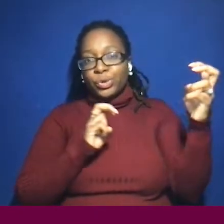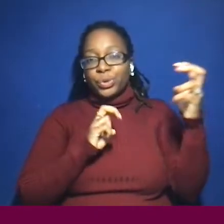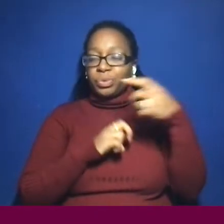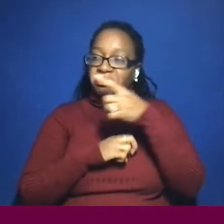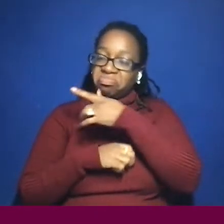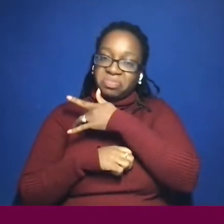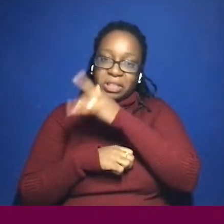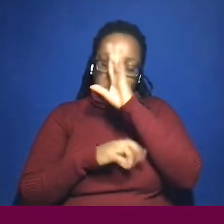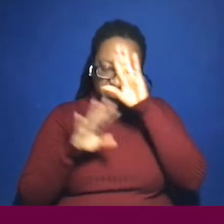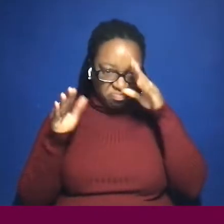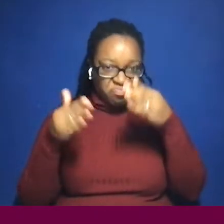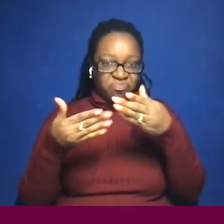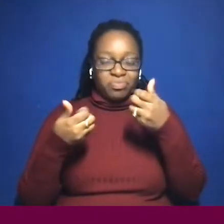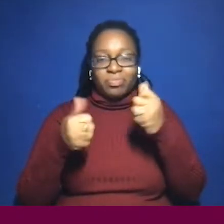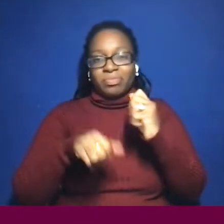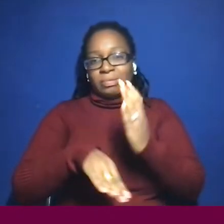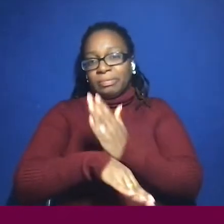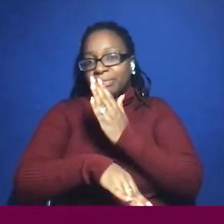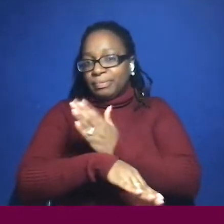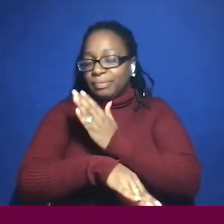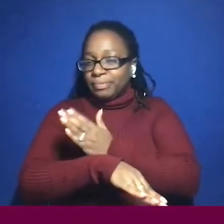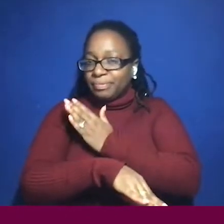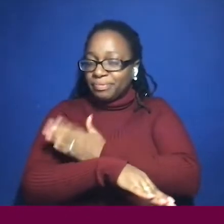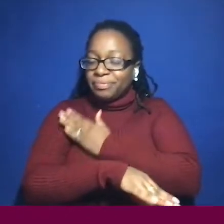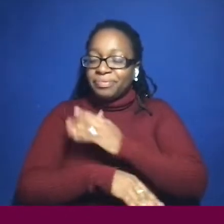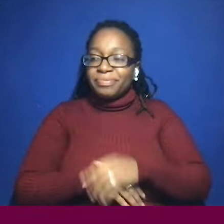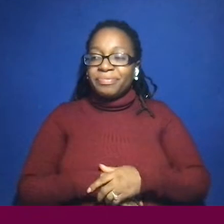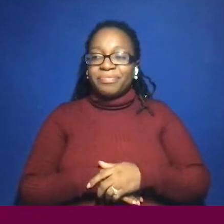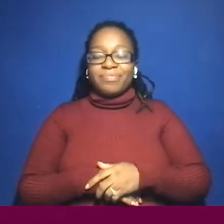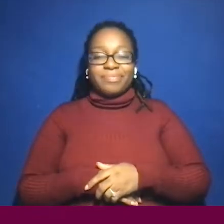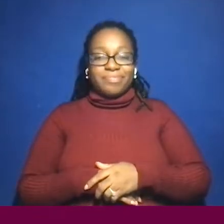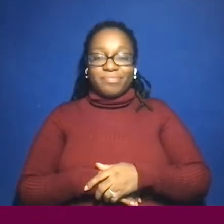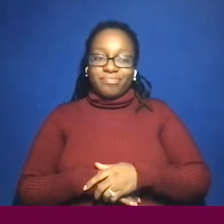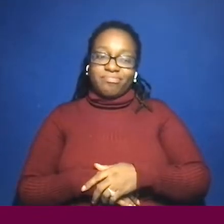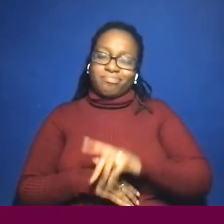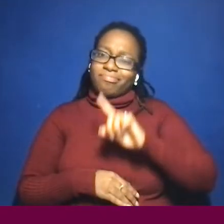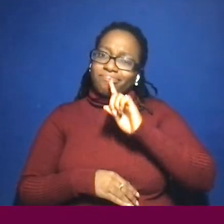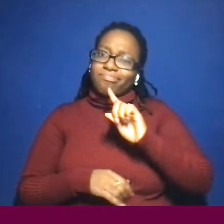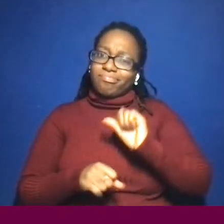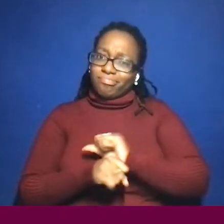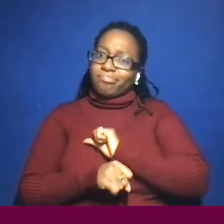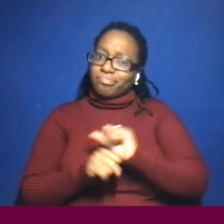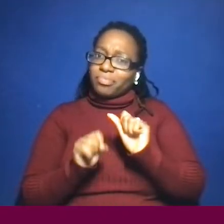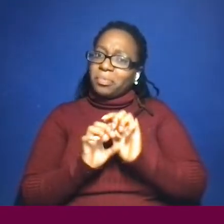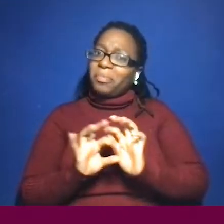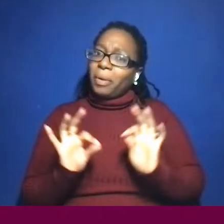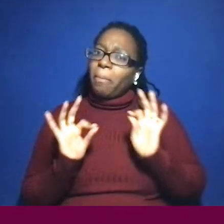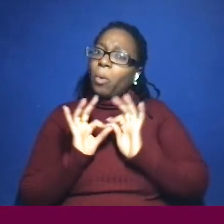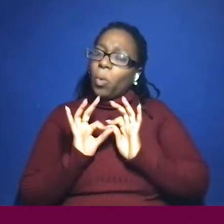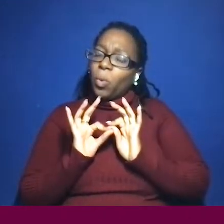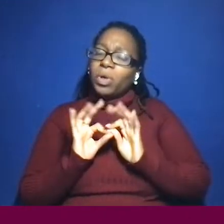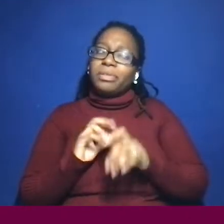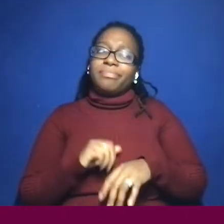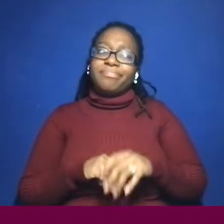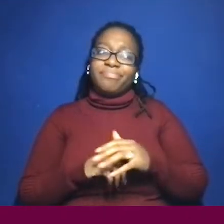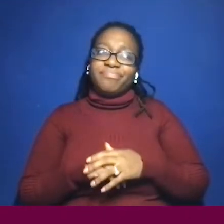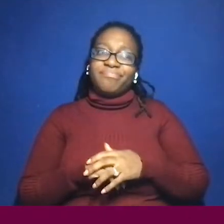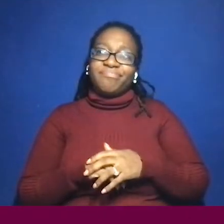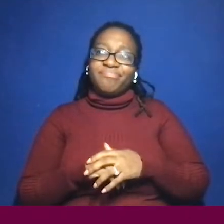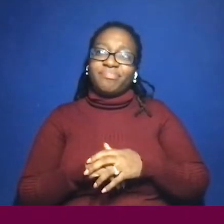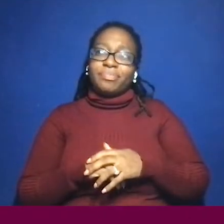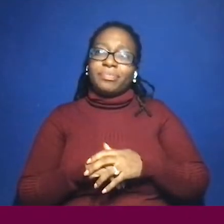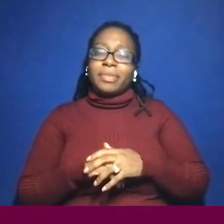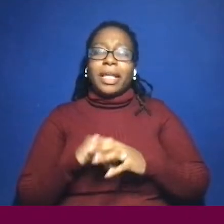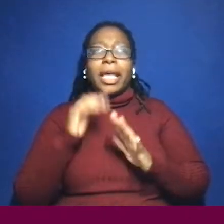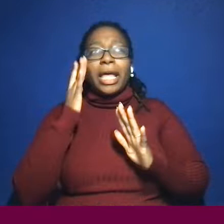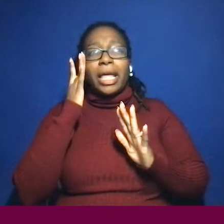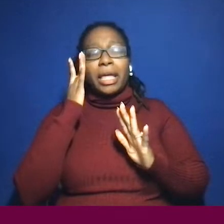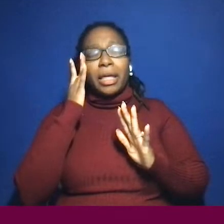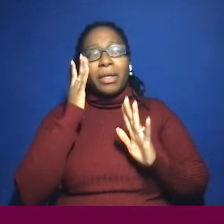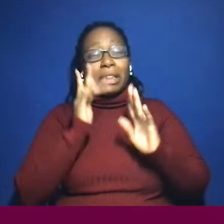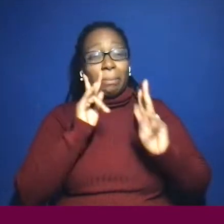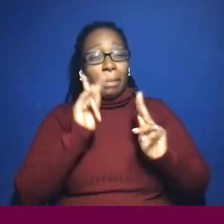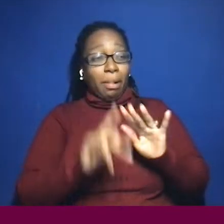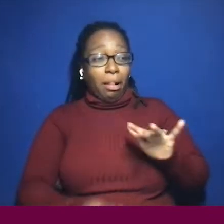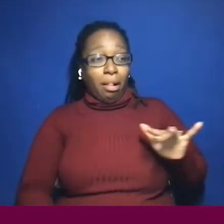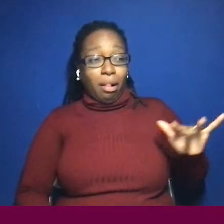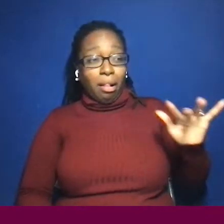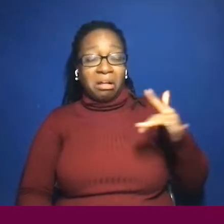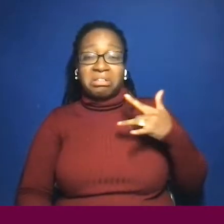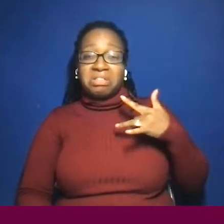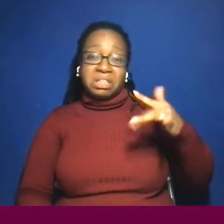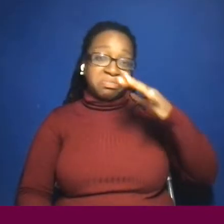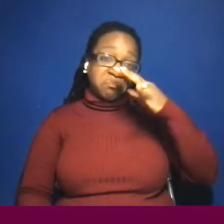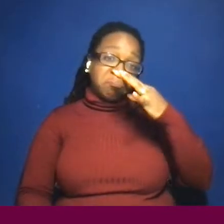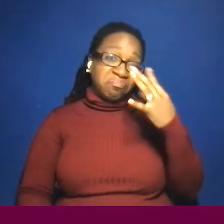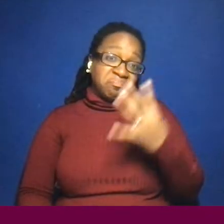work and issues that are very important and very often not front and center as